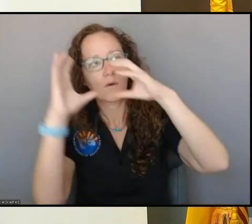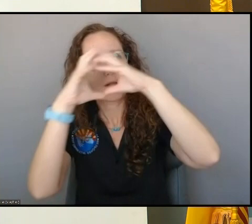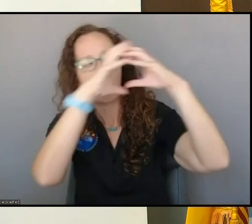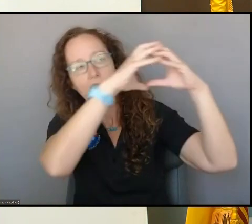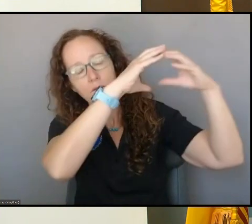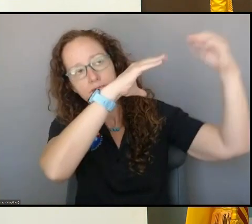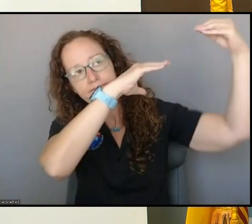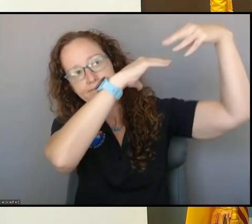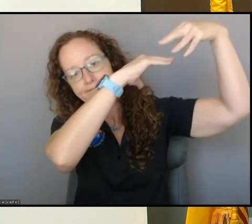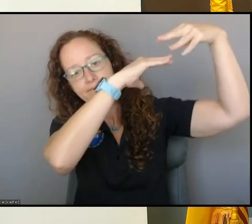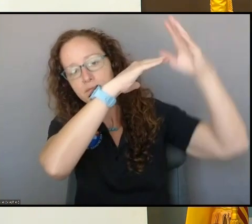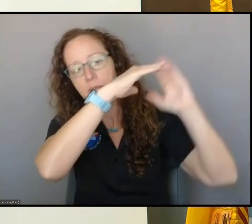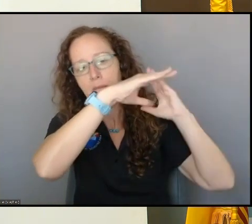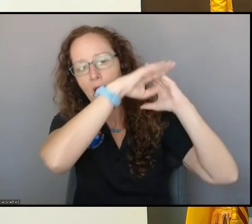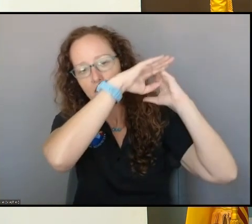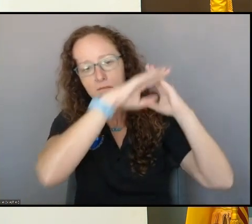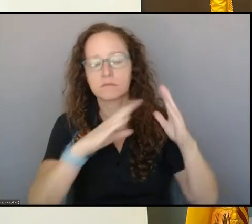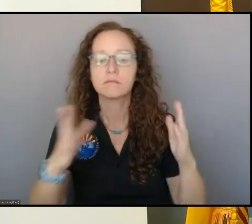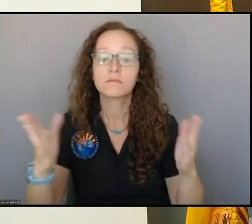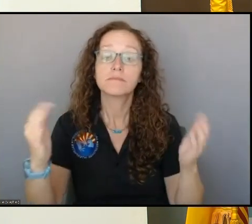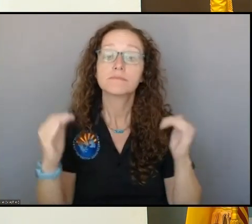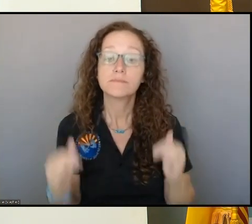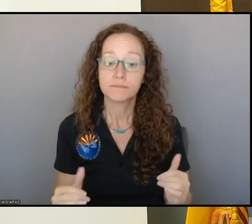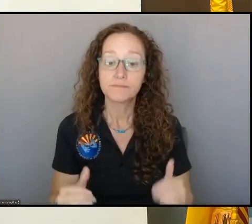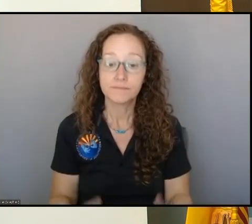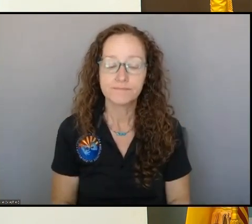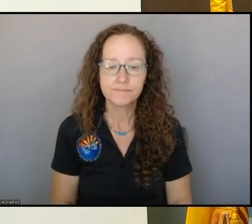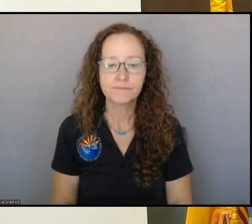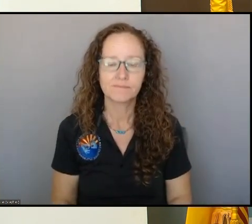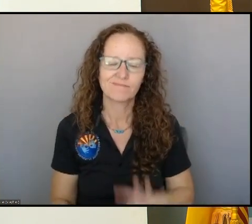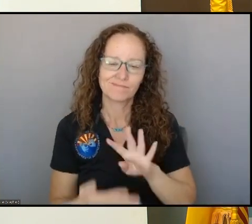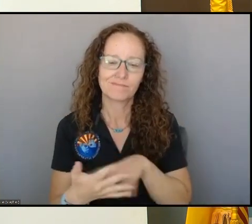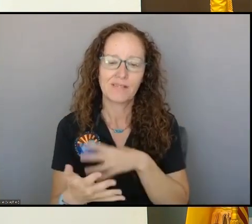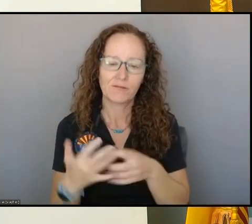to the matrix which we show every day. Because that really helps